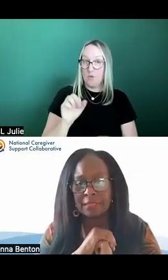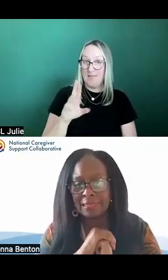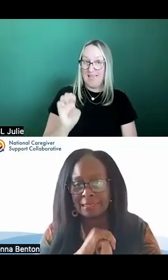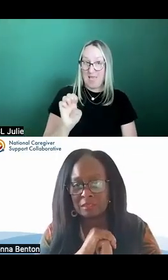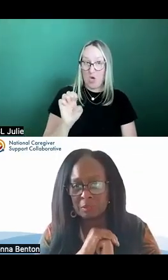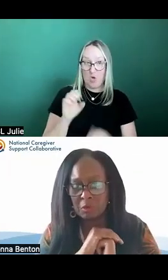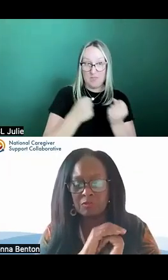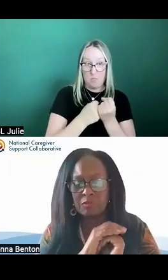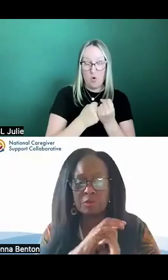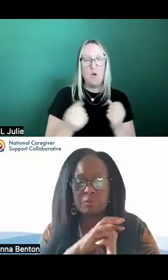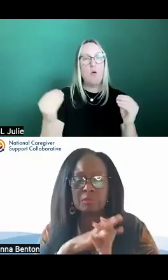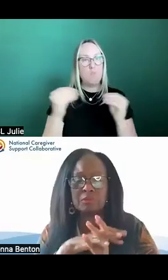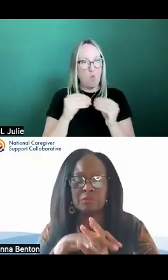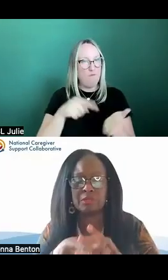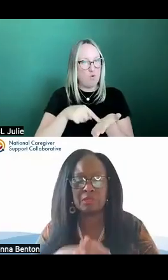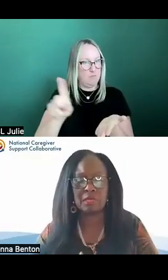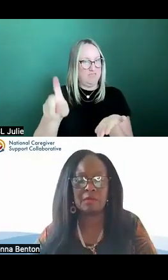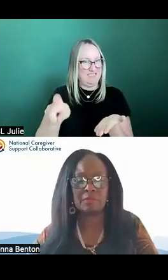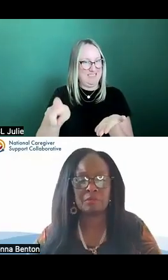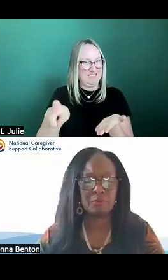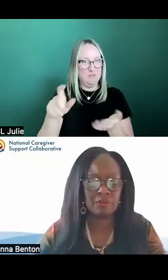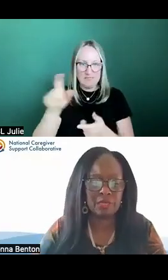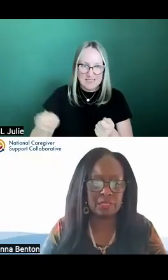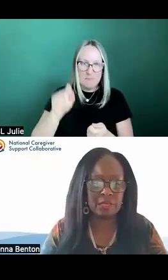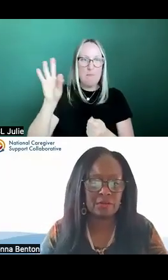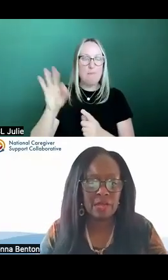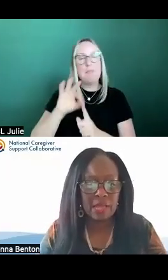they need to be more affordable during the time that you're providing care and